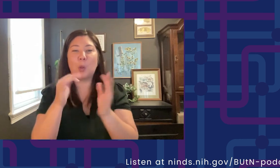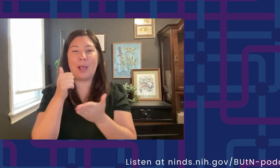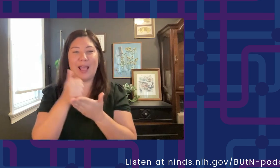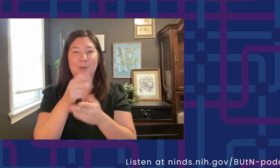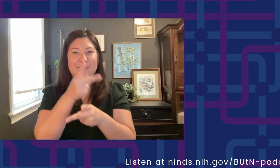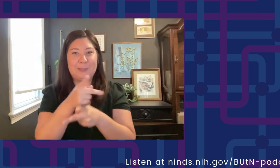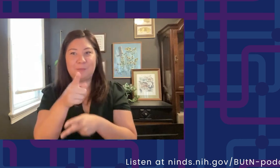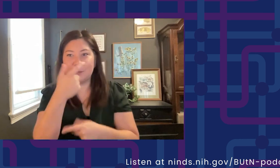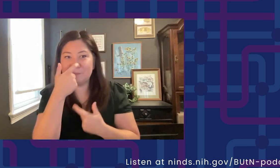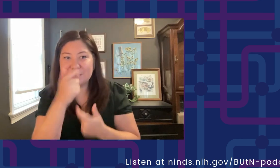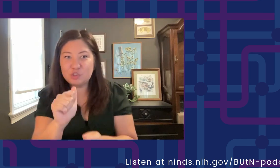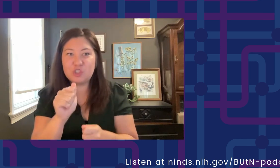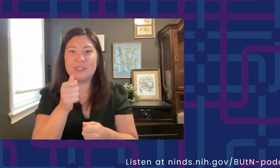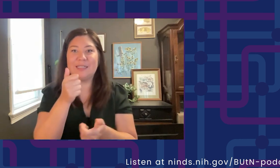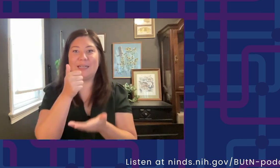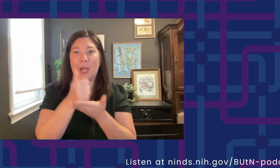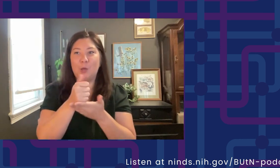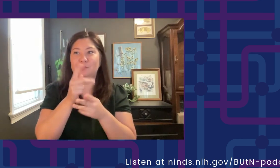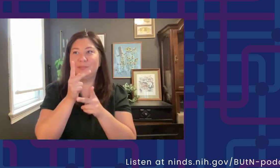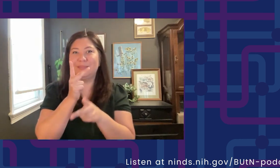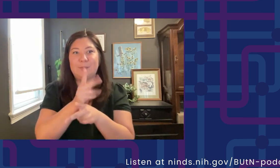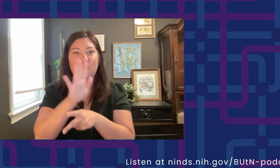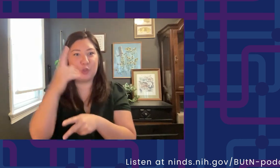I like engaging the audience and keeping their interest.